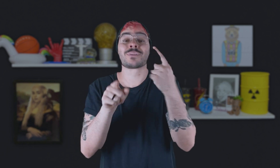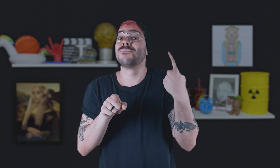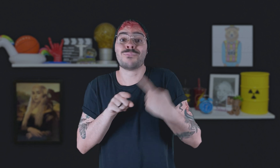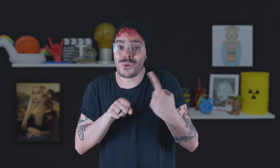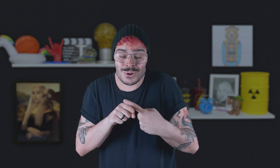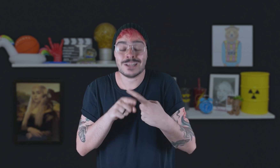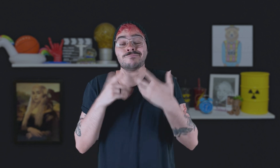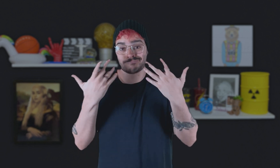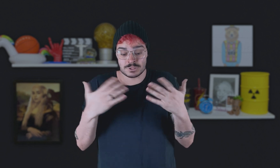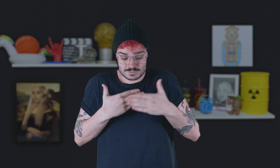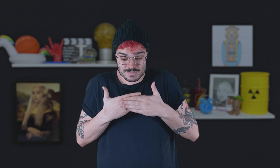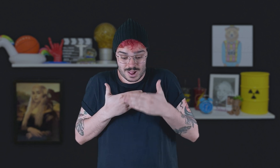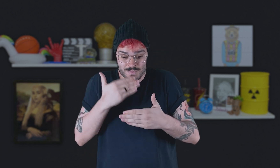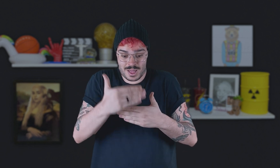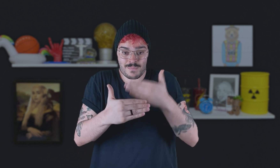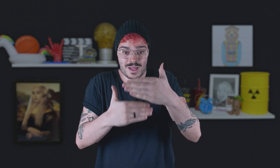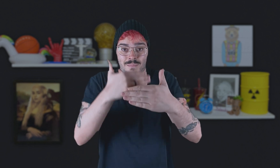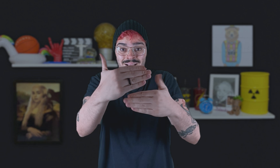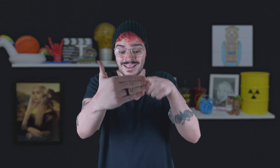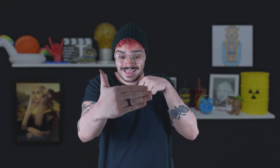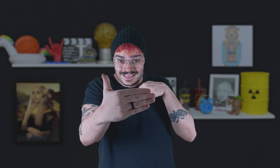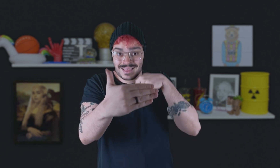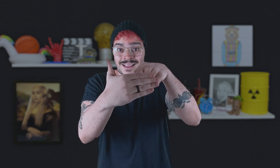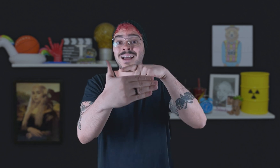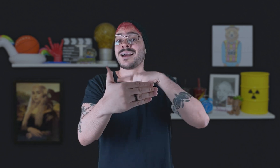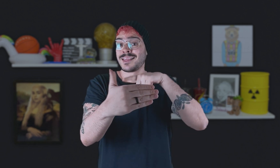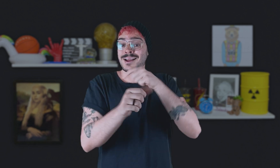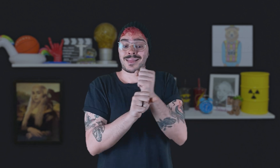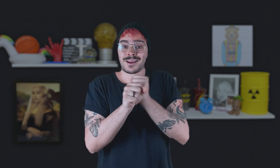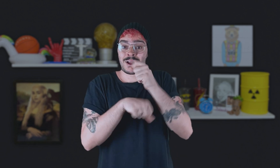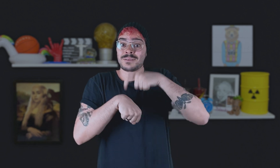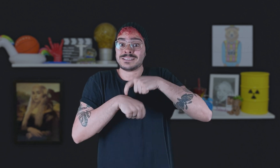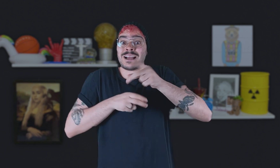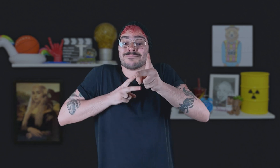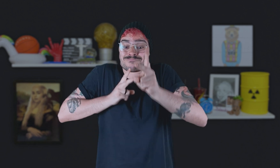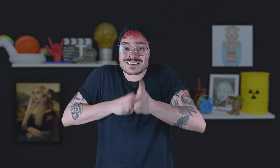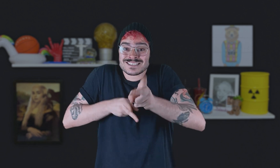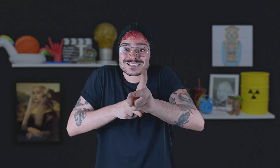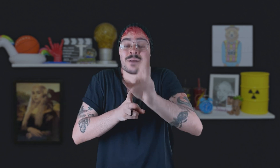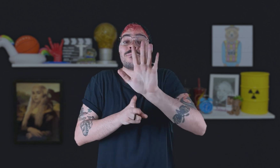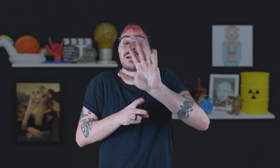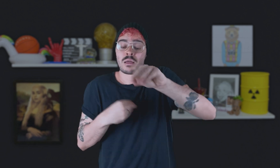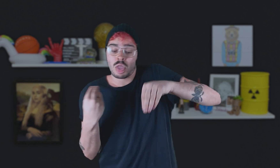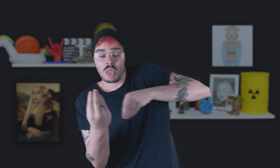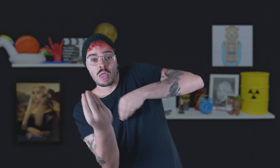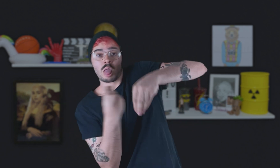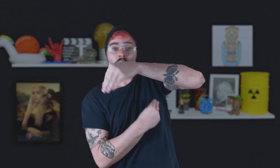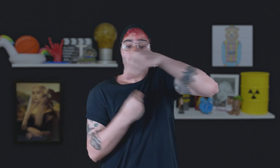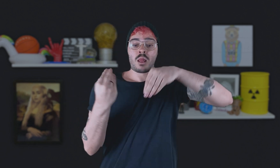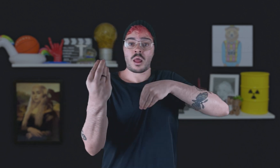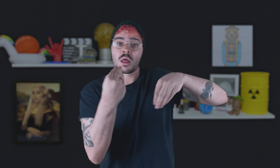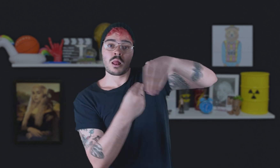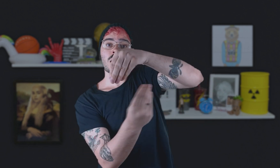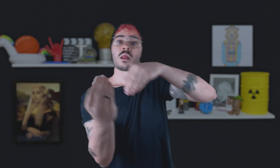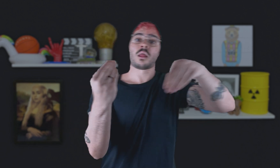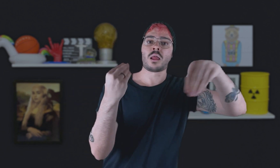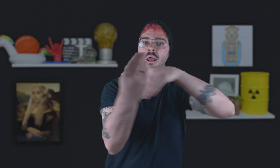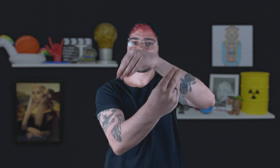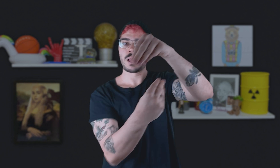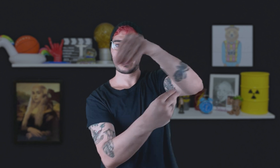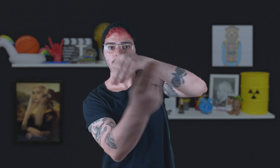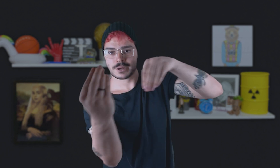Because they were all happening at practically the same time!